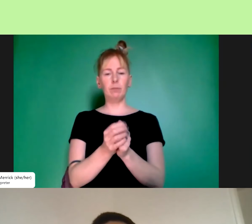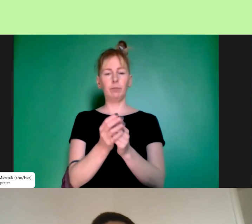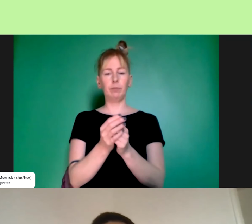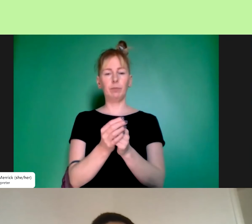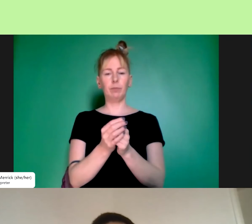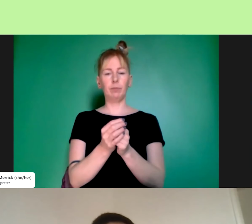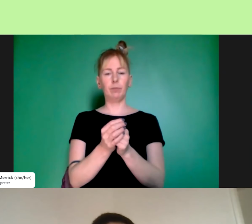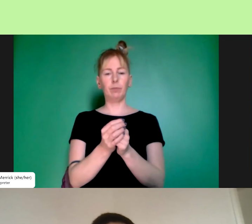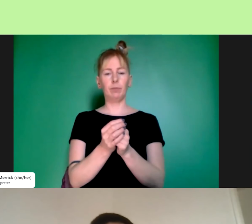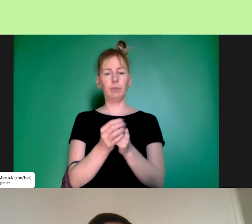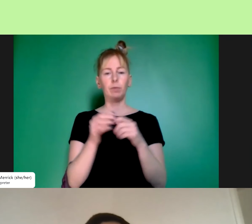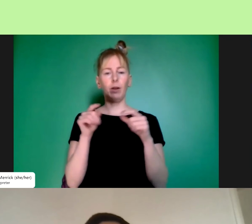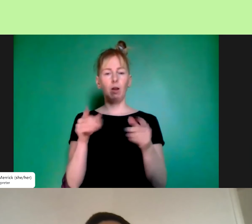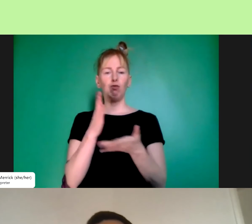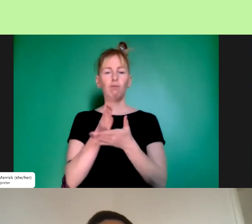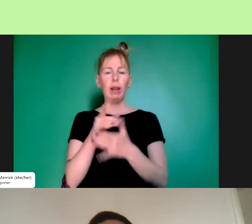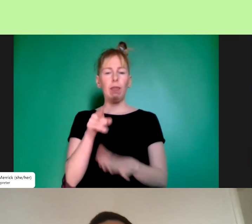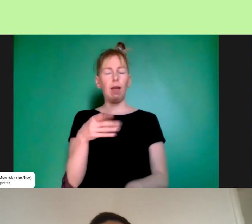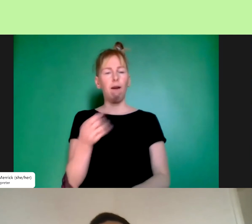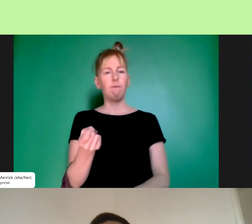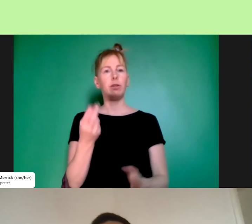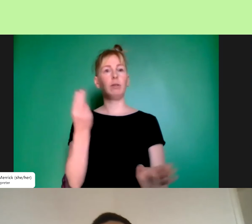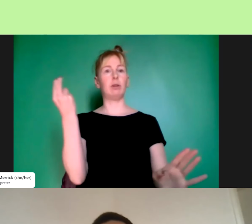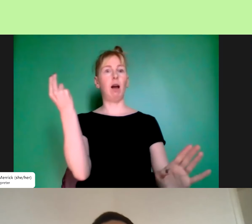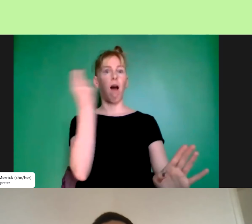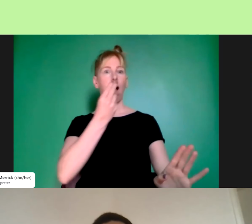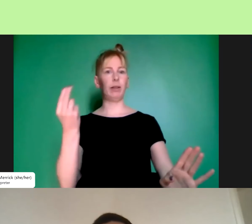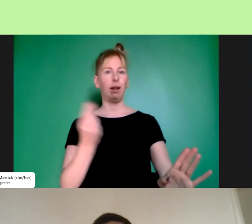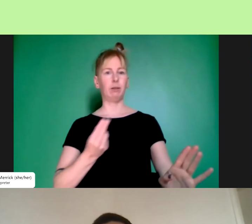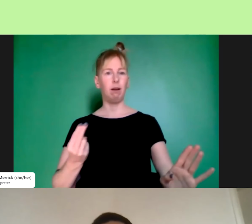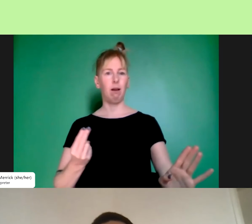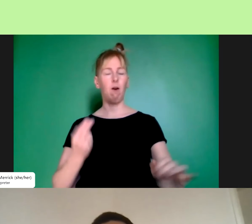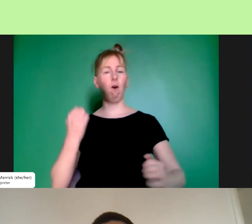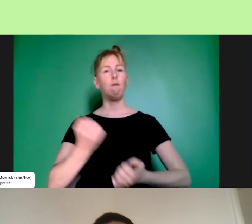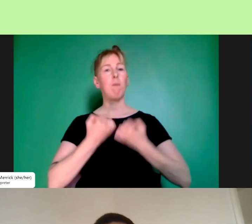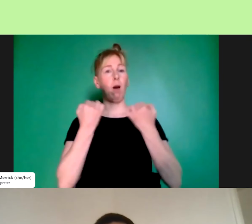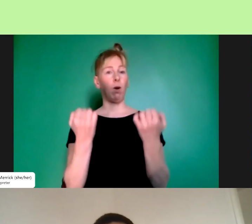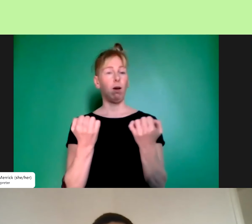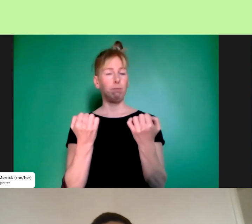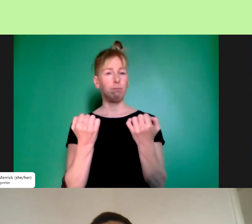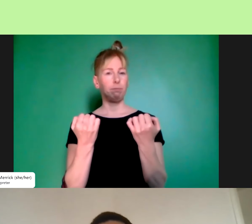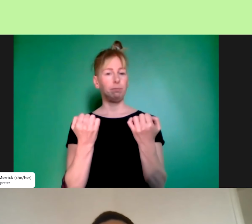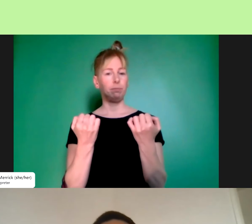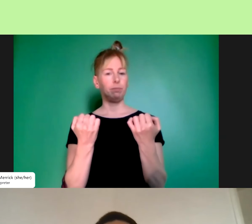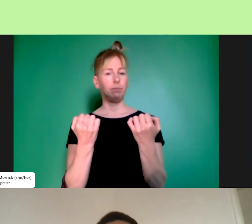having architecture of power. And they are generally kind of hierarchical, because that's